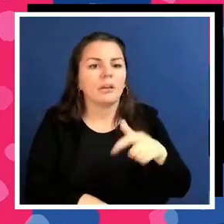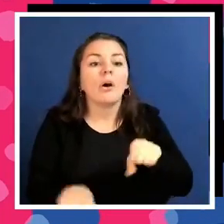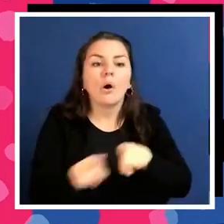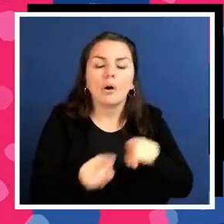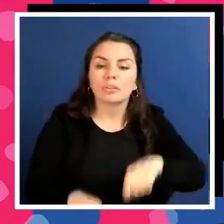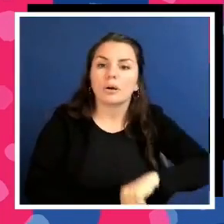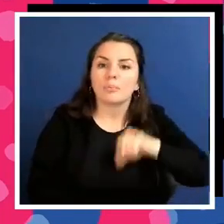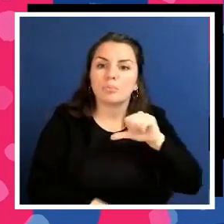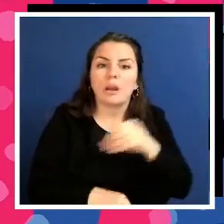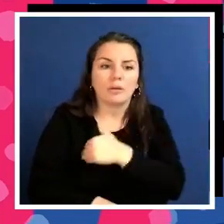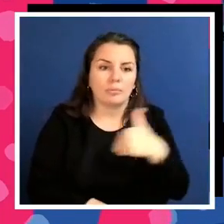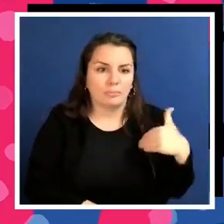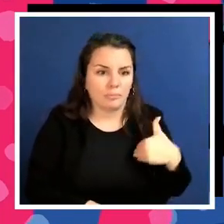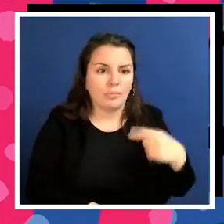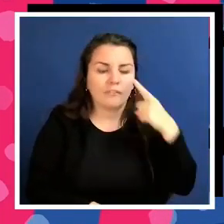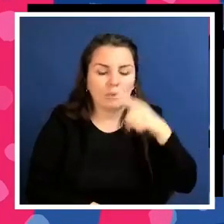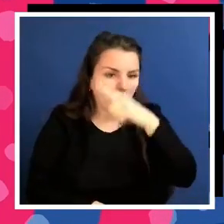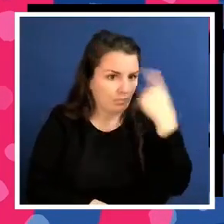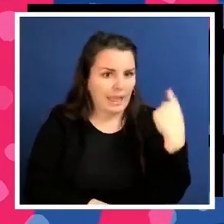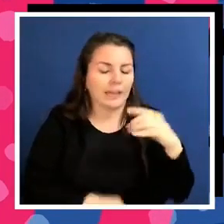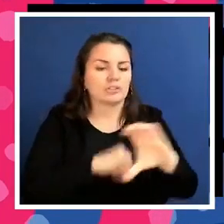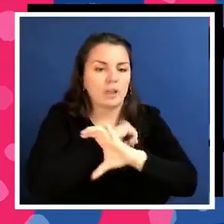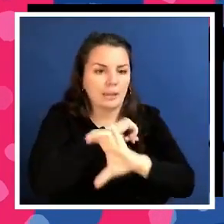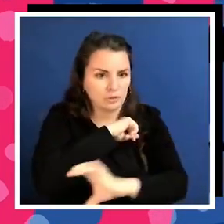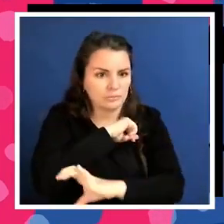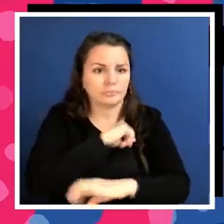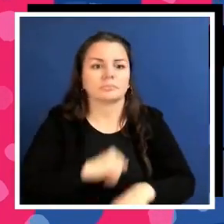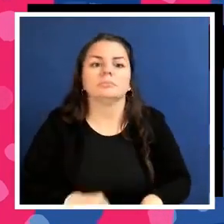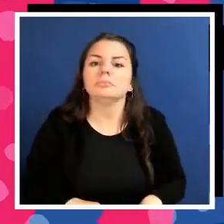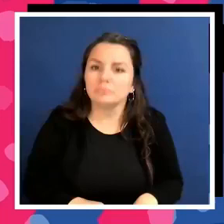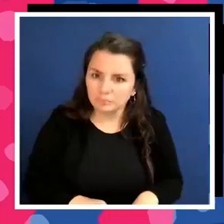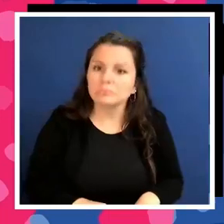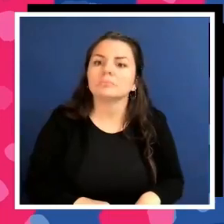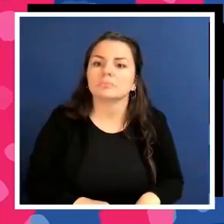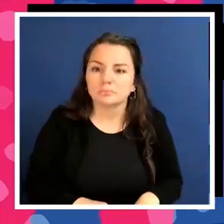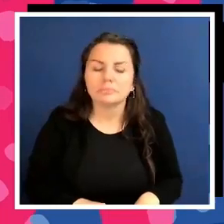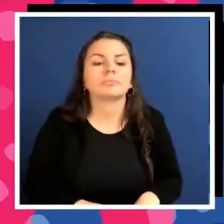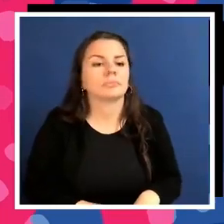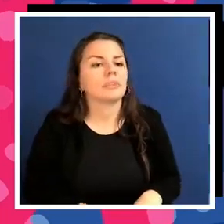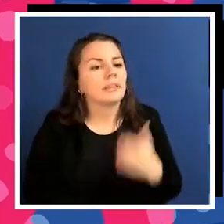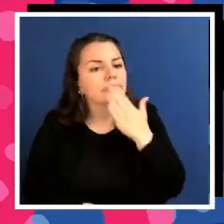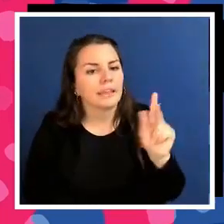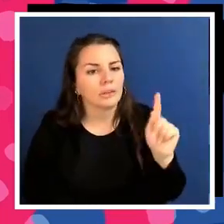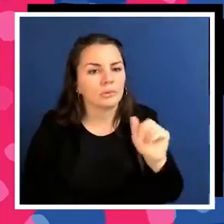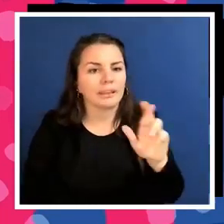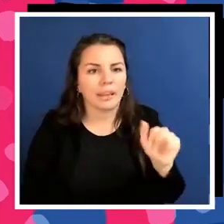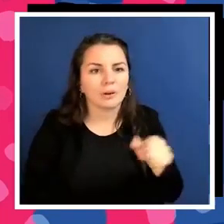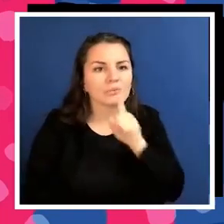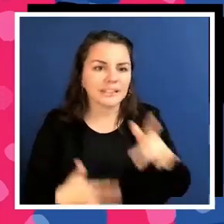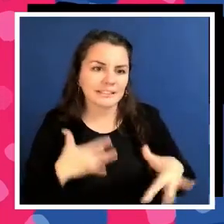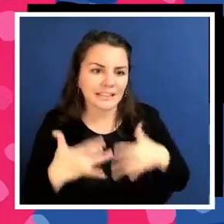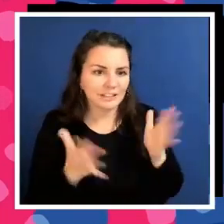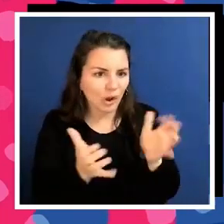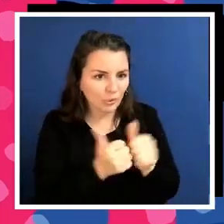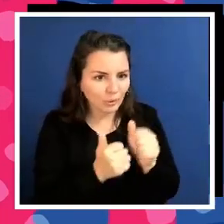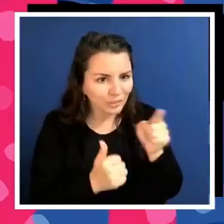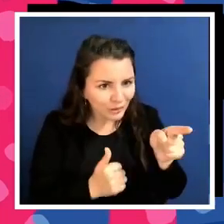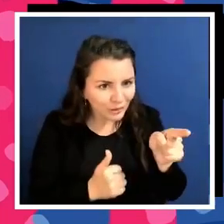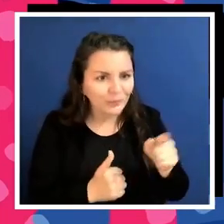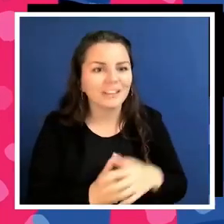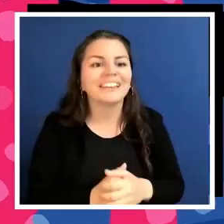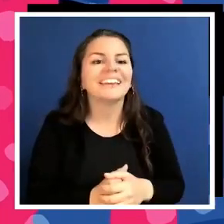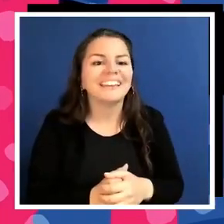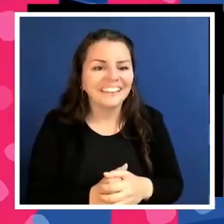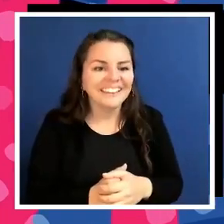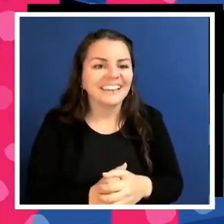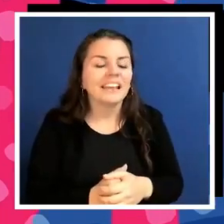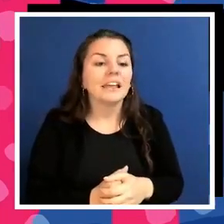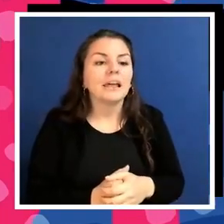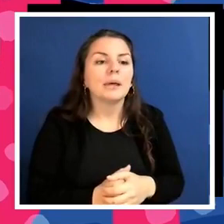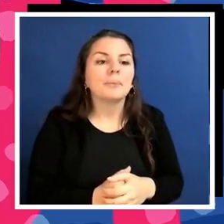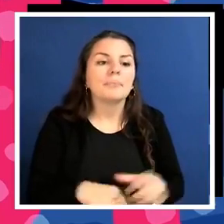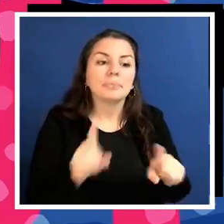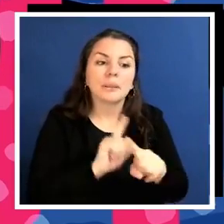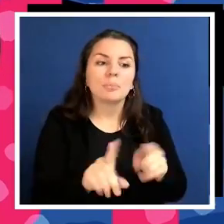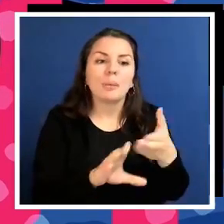KNOWN AS CALYPSO.